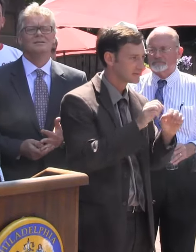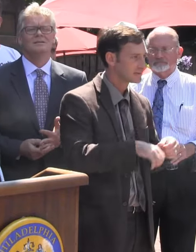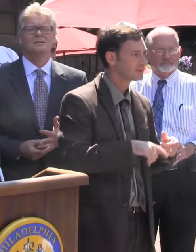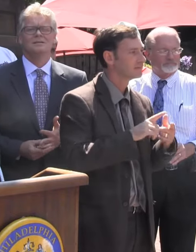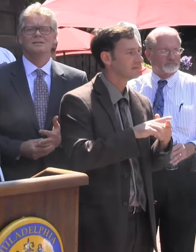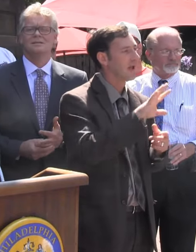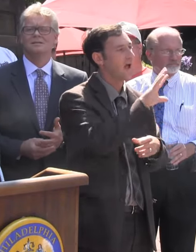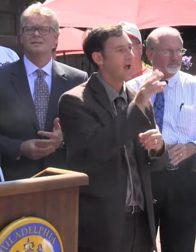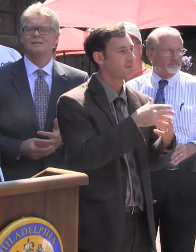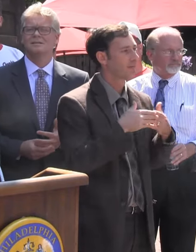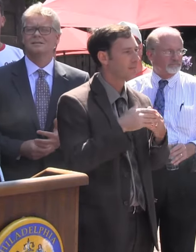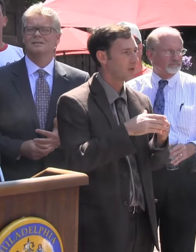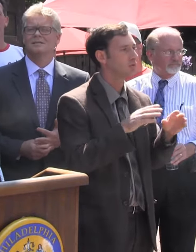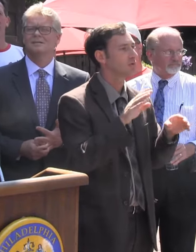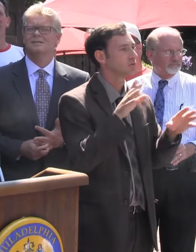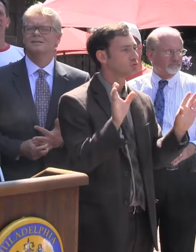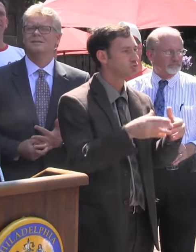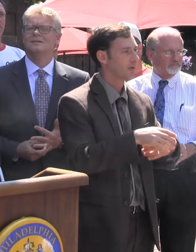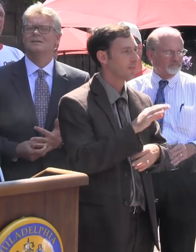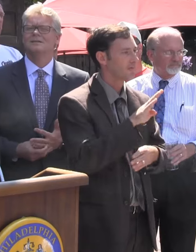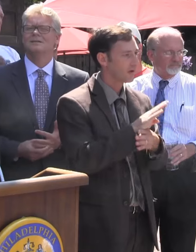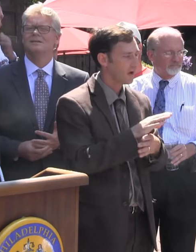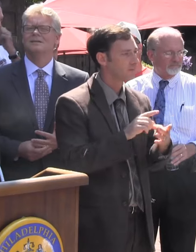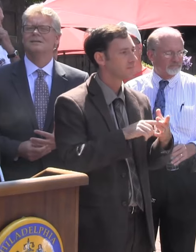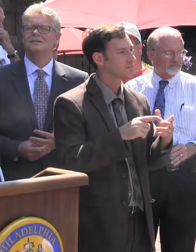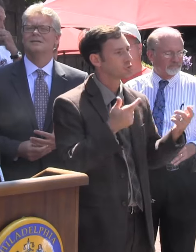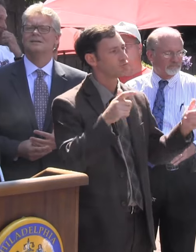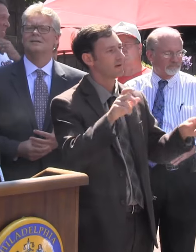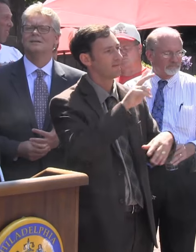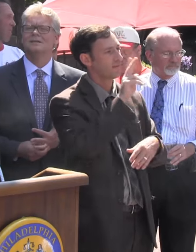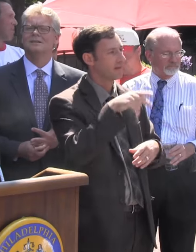The African American Chamber of Commerce, The Greater Philadelphia Hispanic Chamber